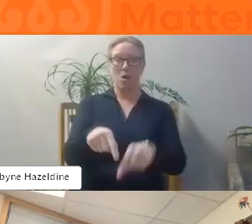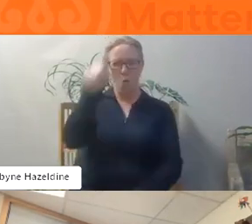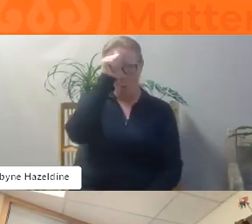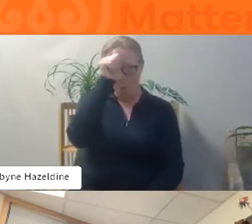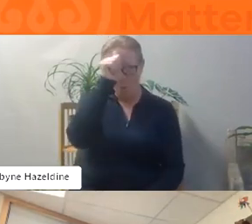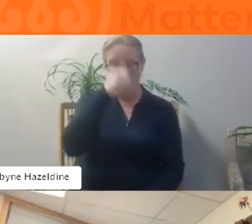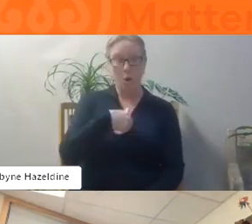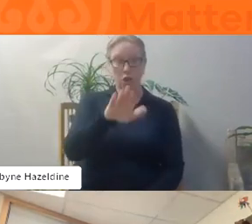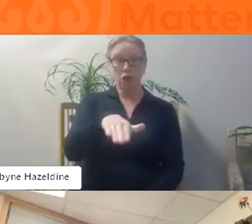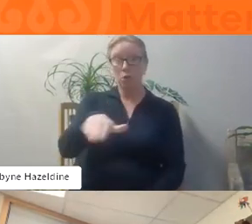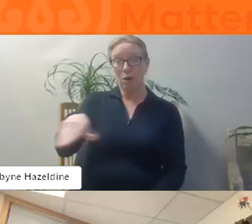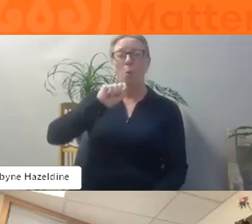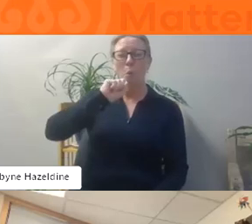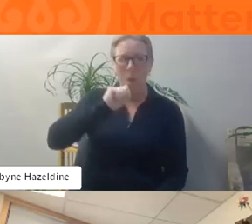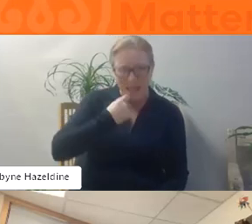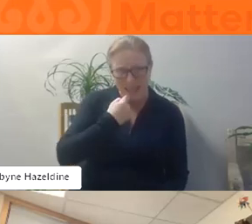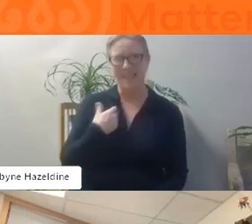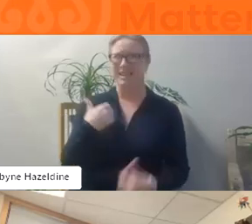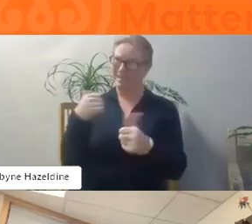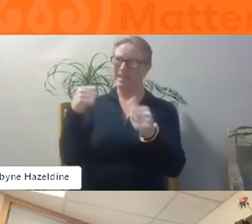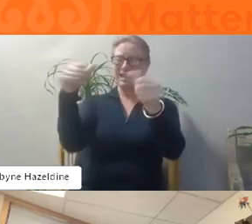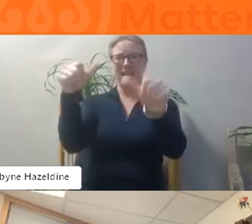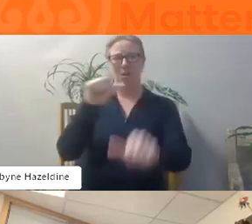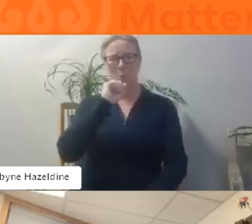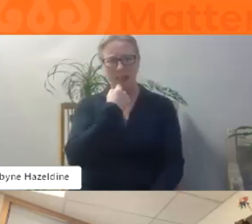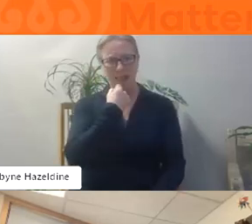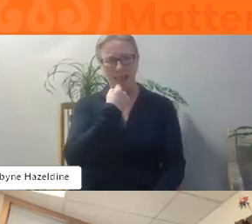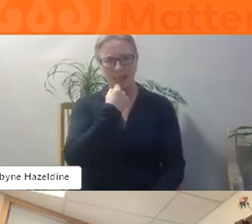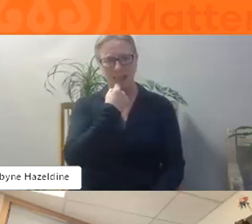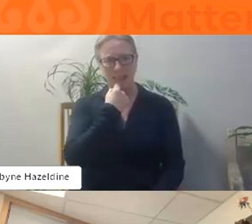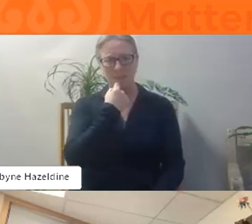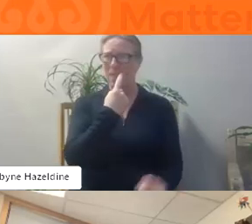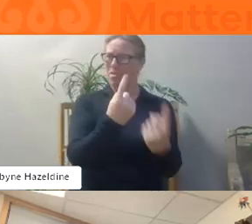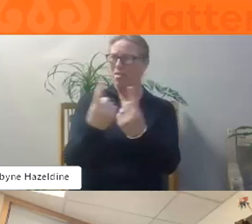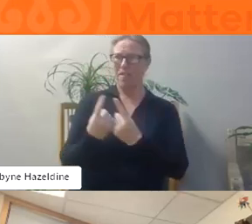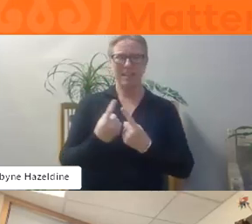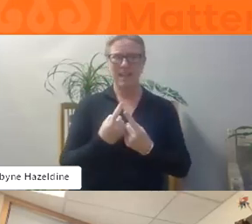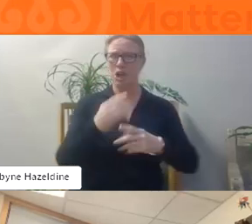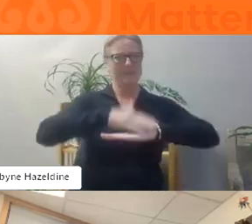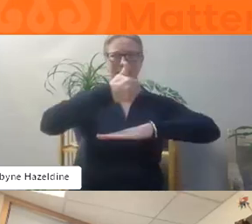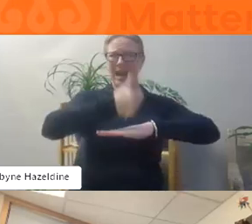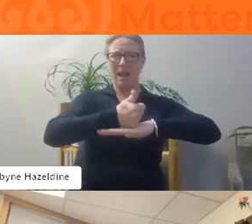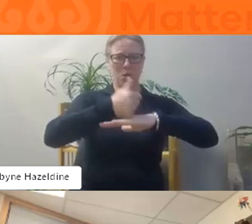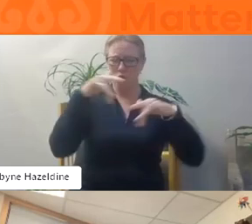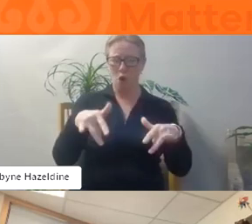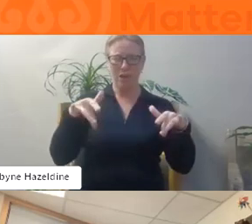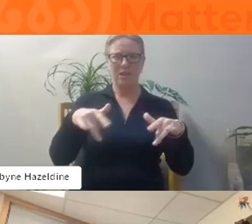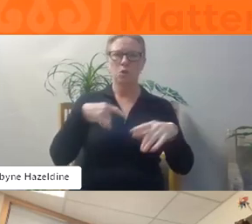will succeed, they will succeed. But the things are not in place, and it's all about limitation, it's all about withholding, it's